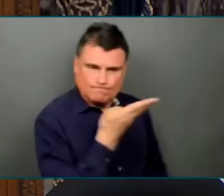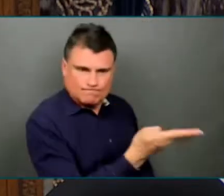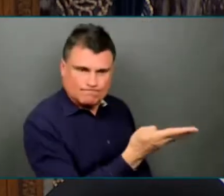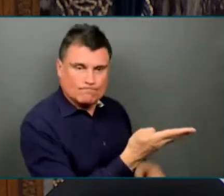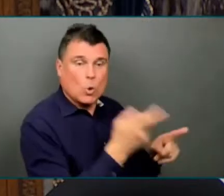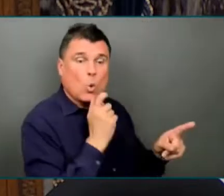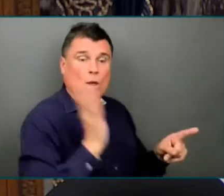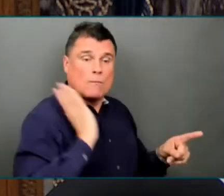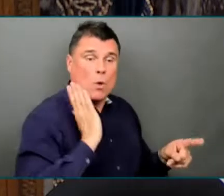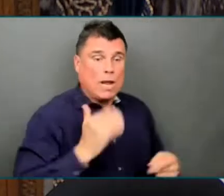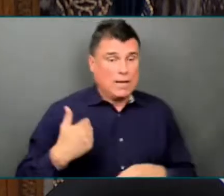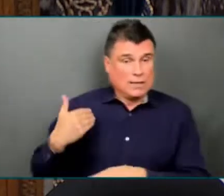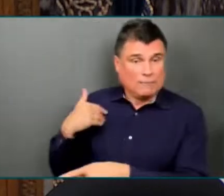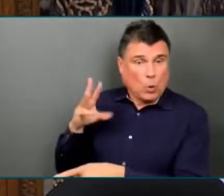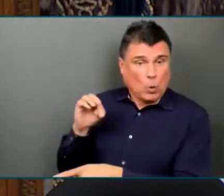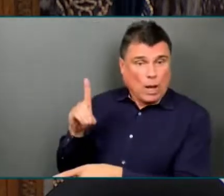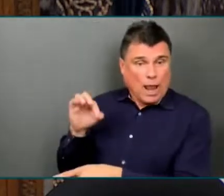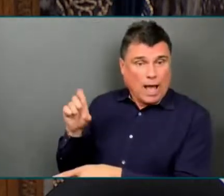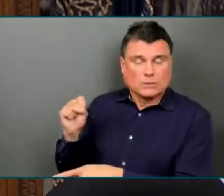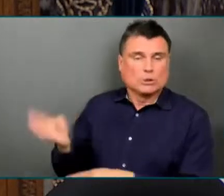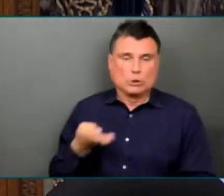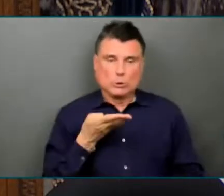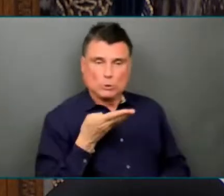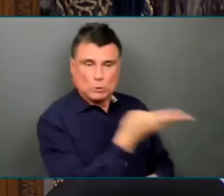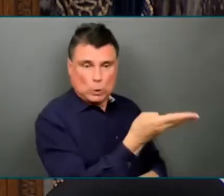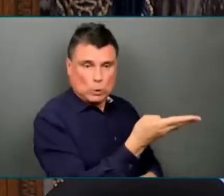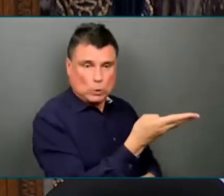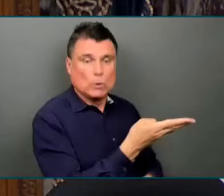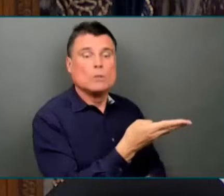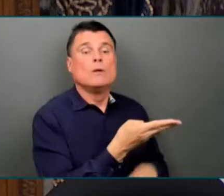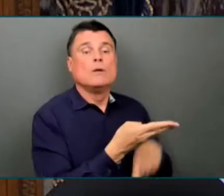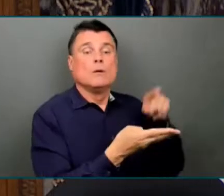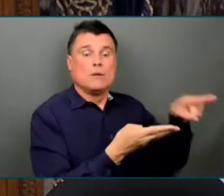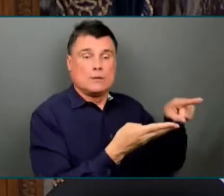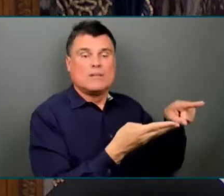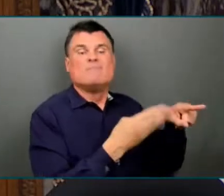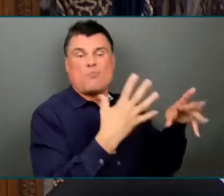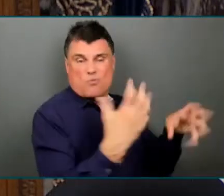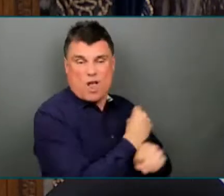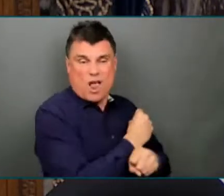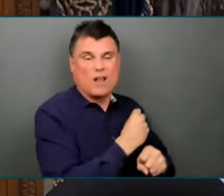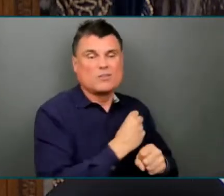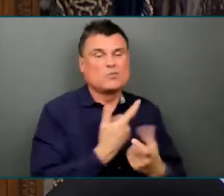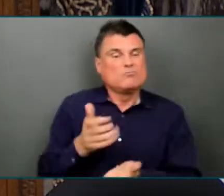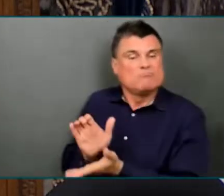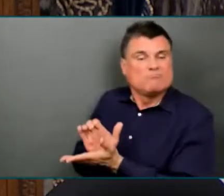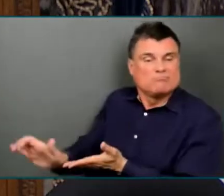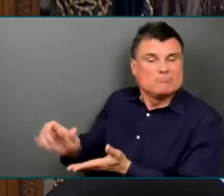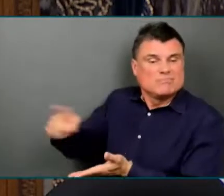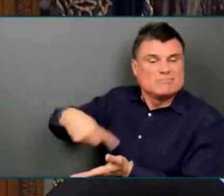B.C. Court of Appeal to exclude former students who lived at Woodlands prior to August 1, 1974.